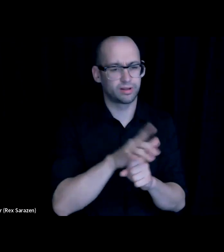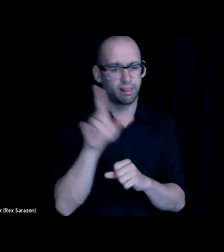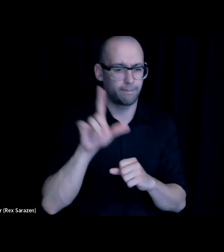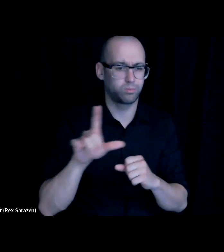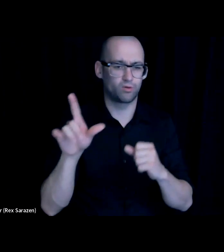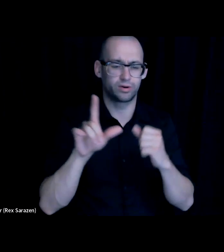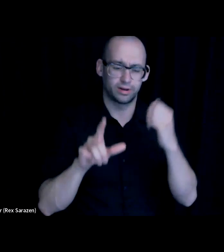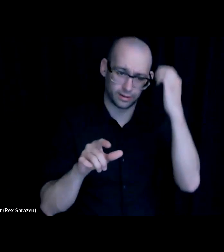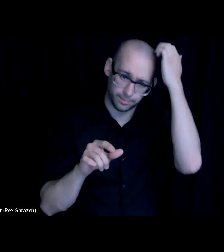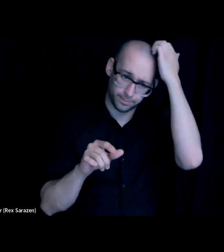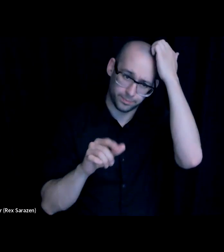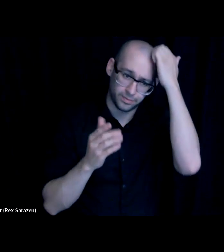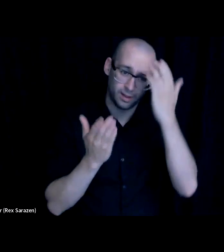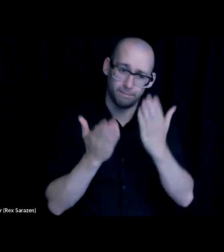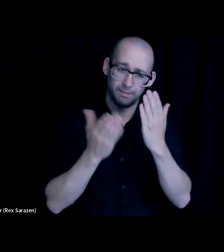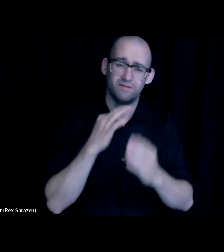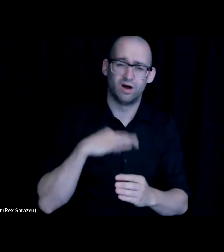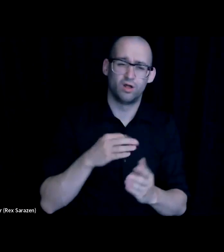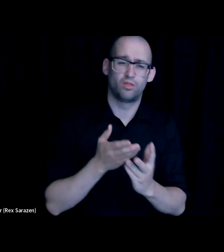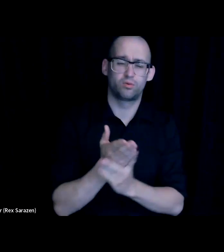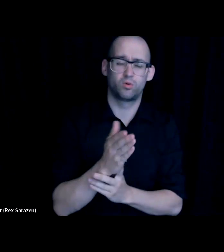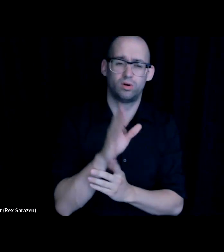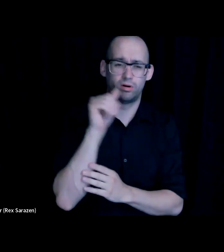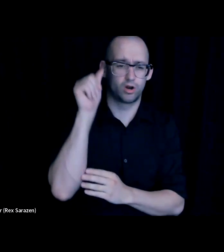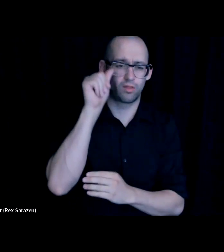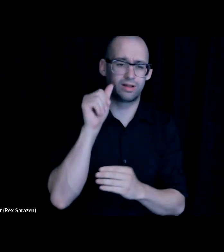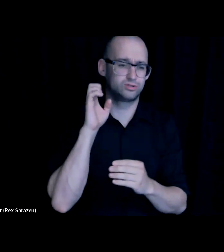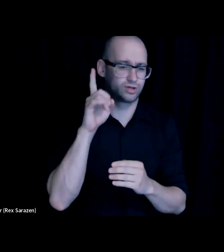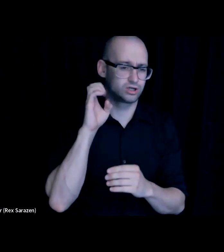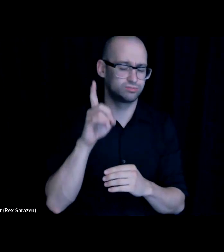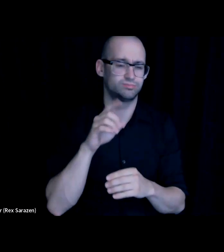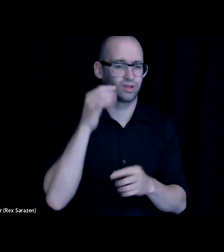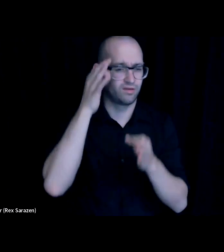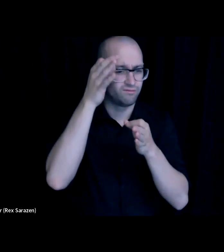through adult education, nonprofit agencies faith based organizations community based